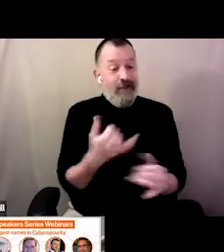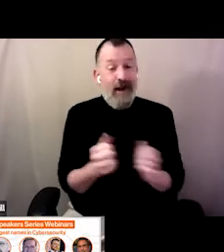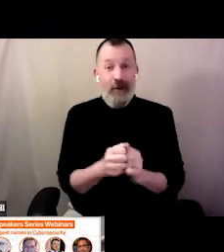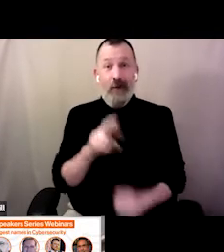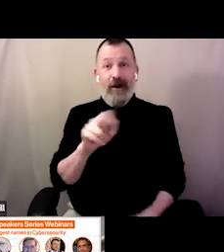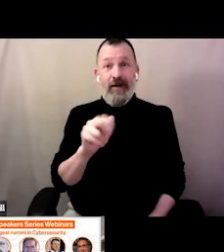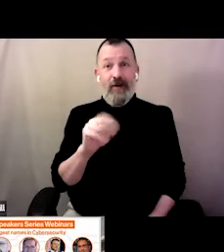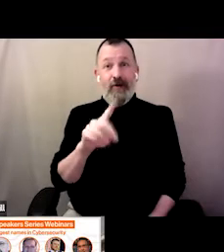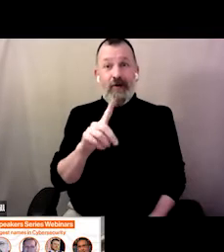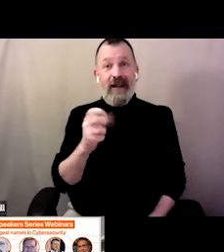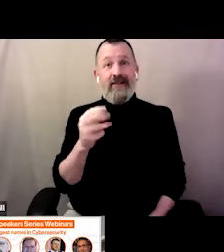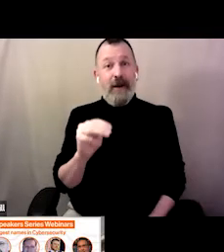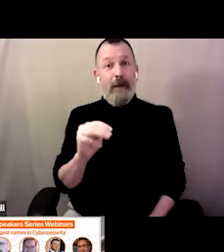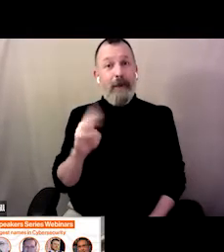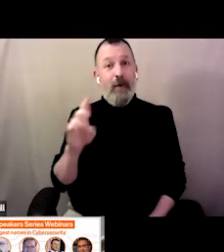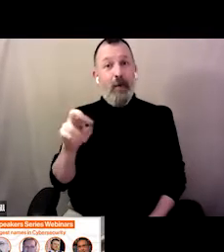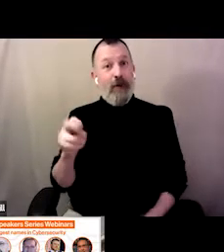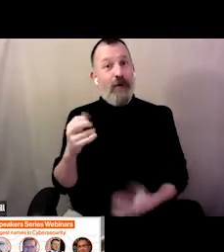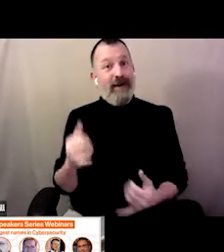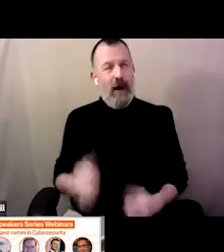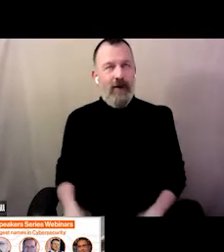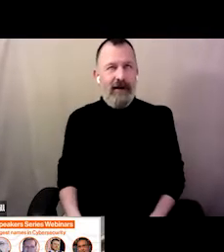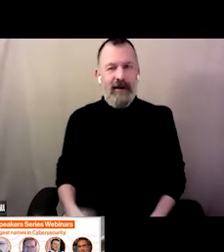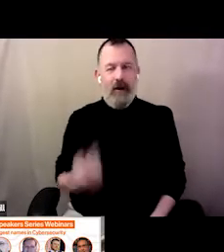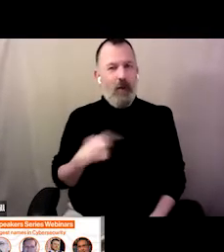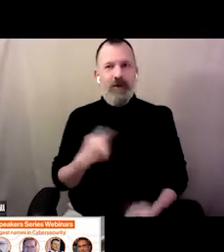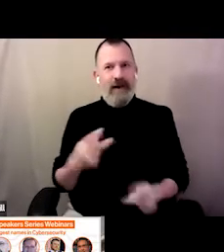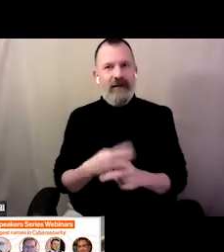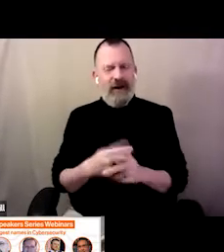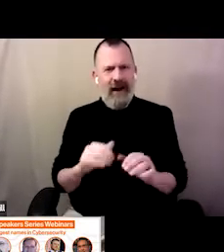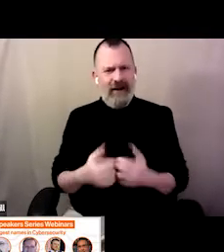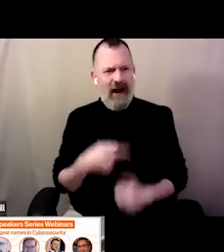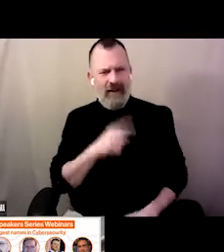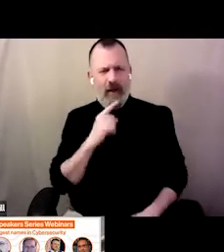I'm that we're all trying to figure out how they got impacted. I think they might have tentacles to